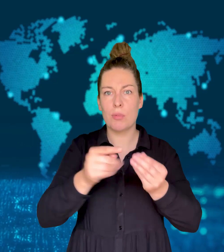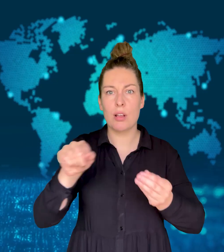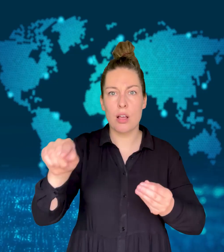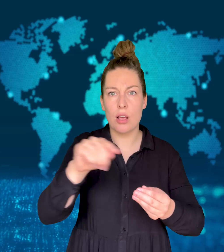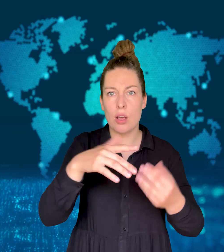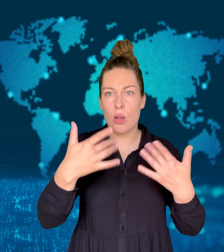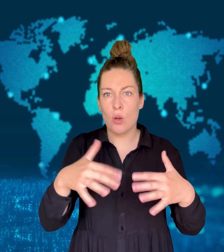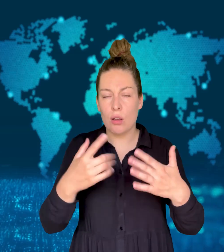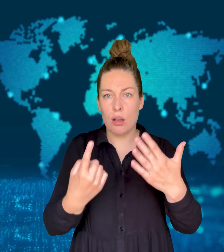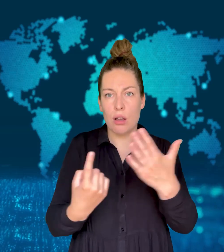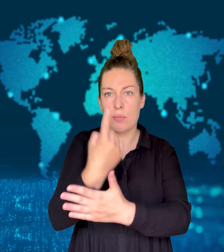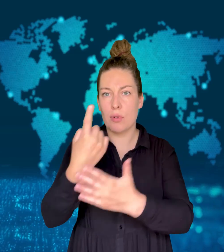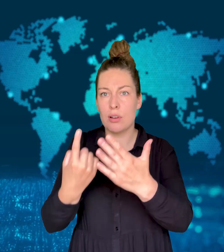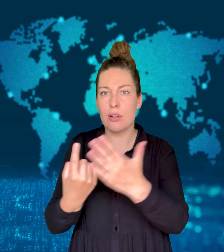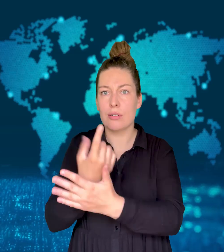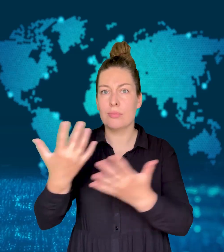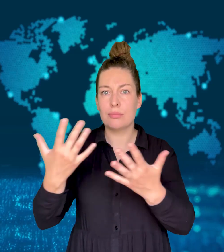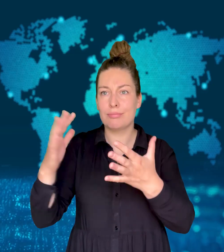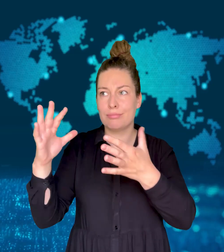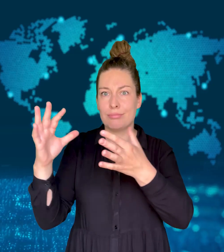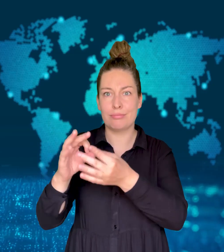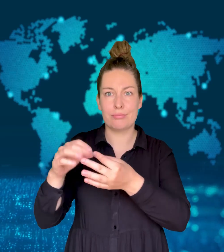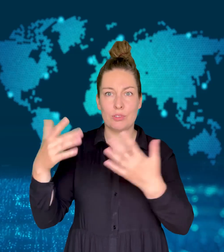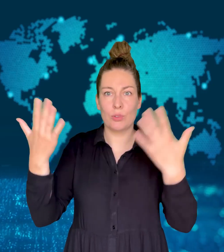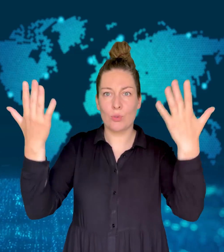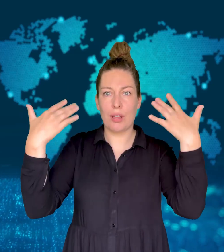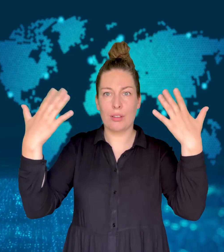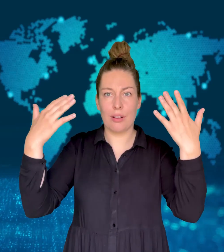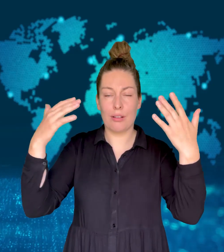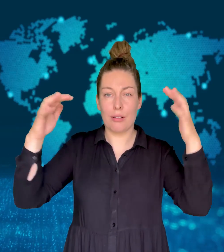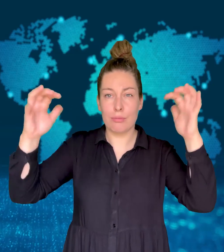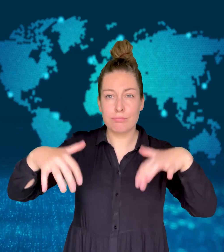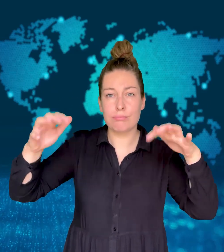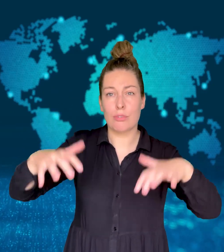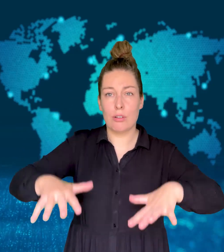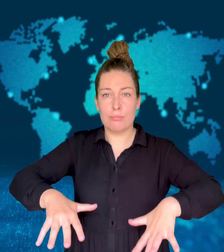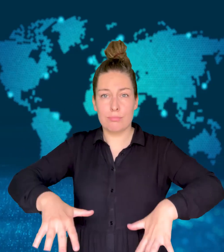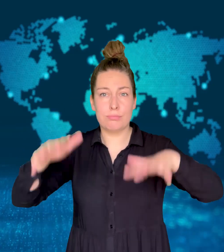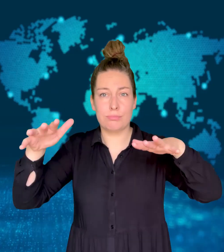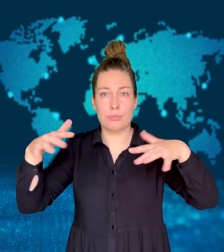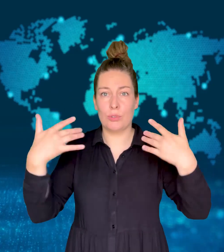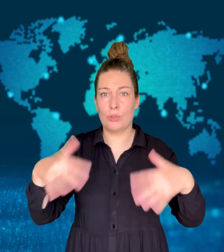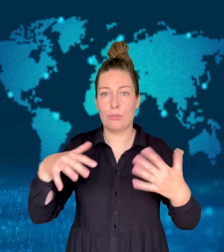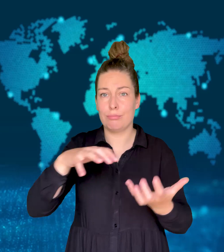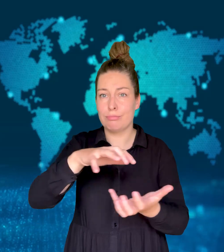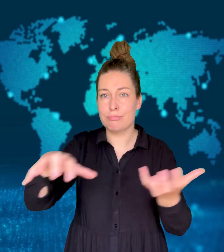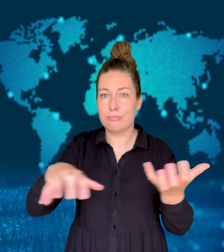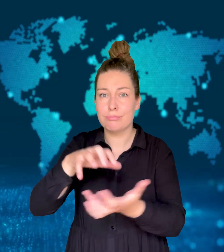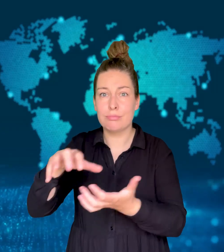affected by natural disasters in provinces across Afghanistan.